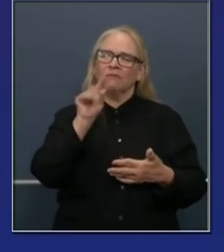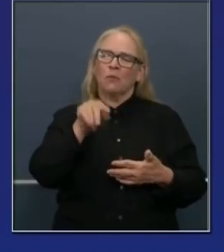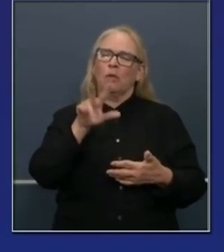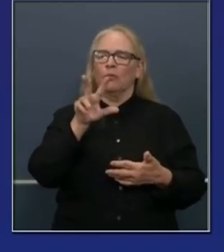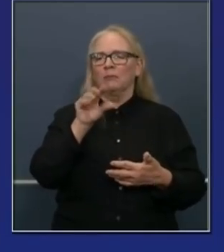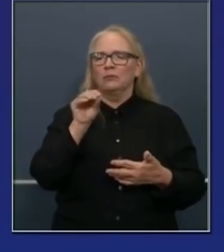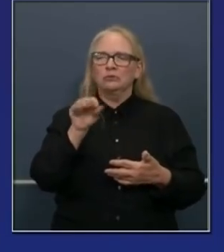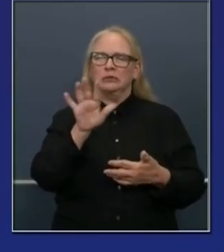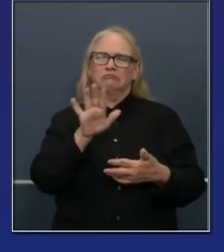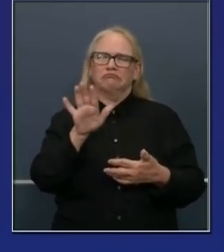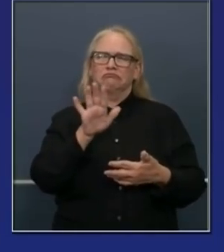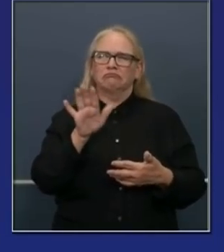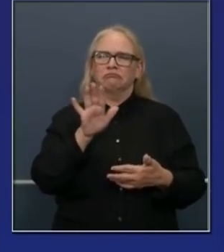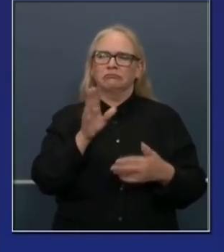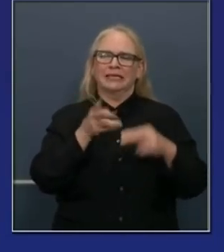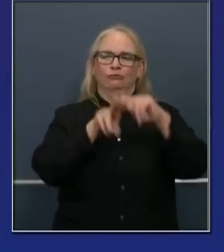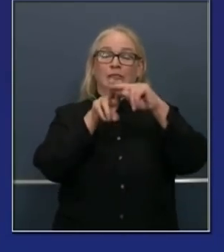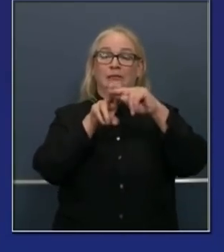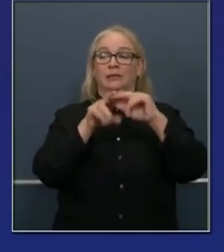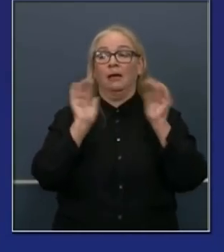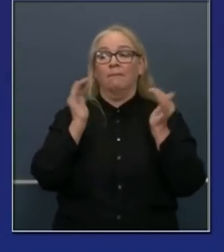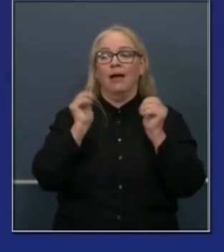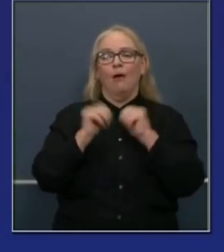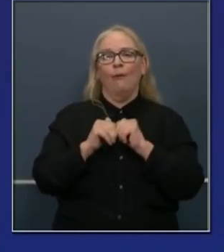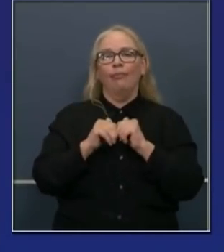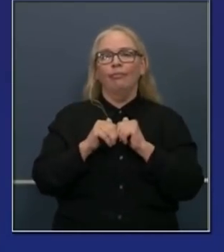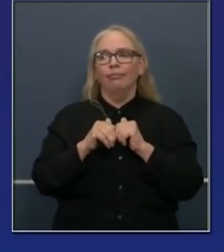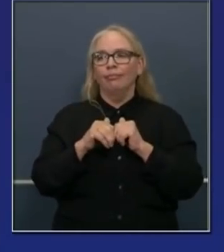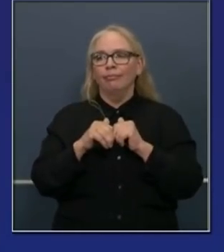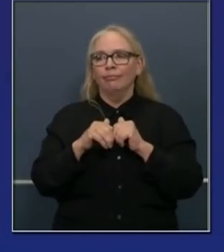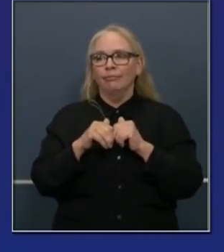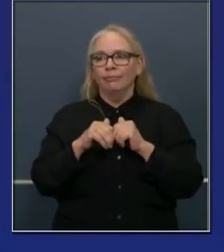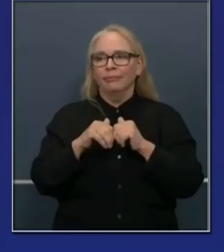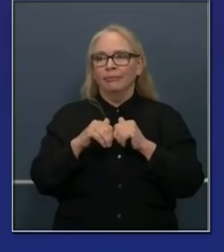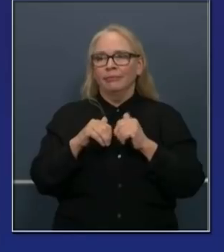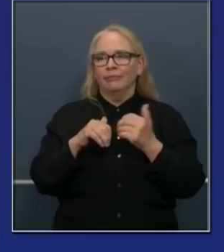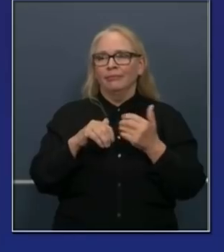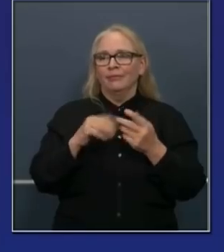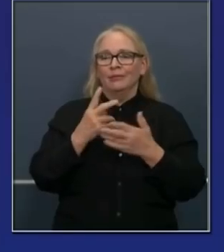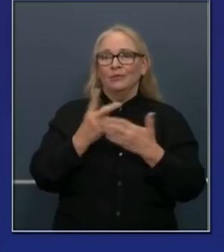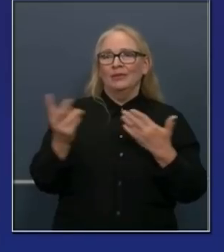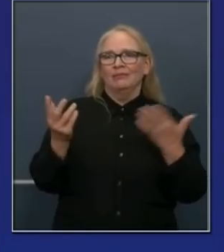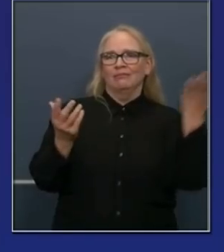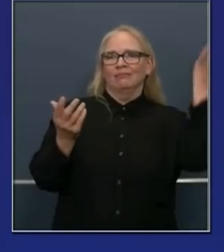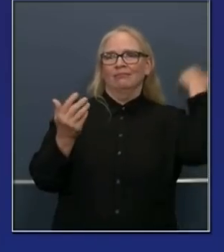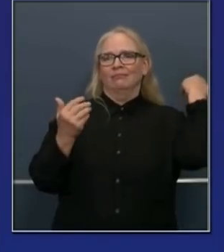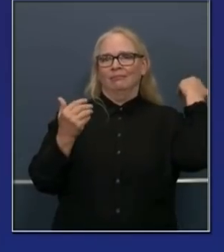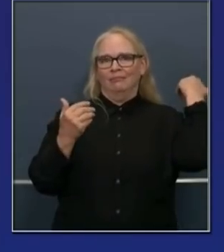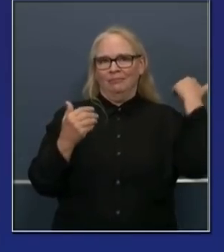POSITIVITY RATE, 7.4% OVER 14 DAY PERIOD.